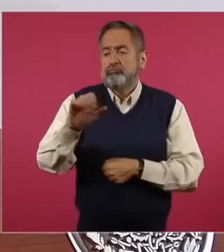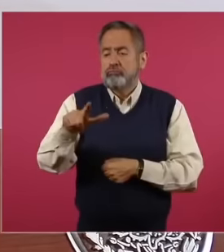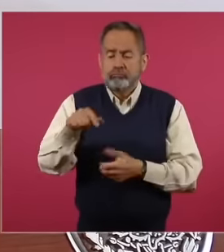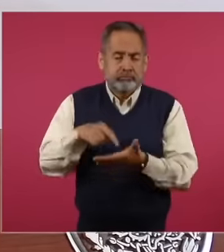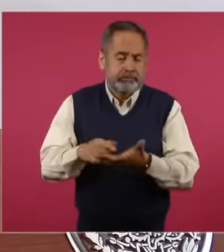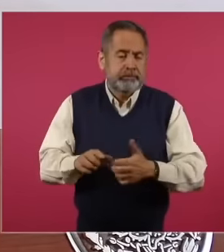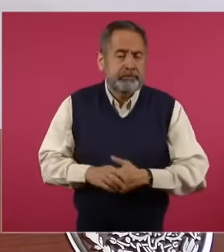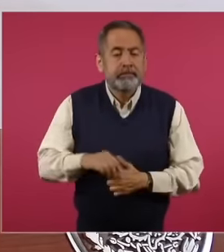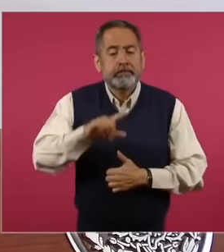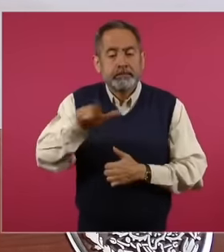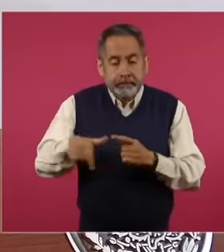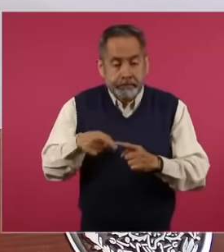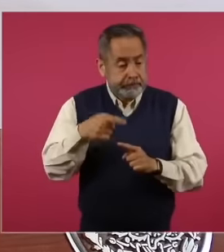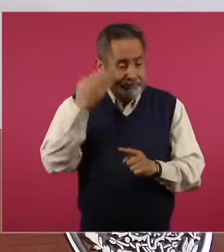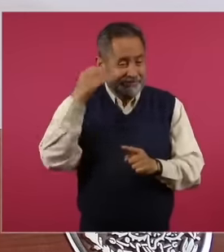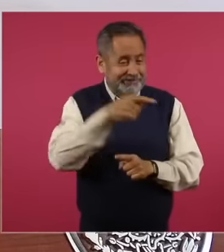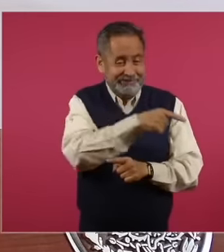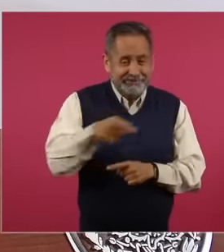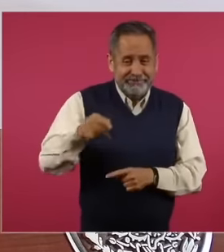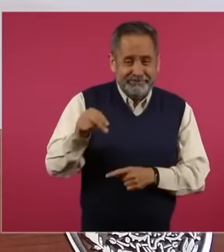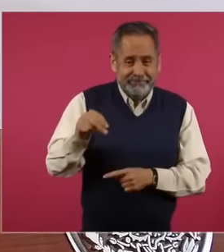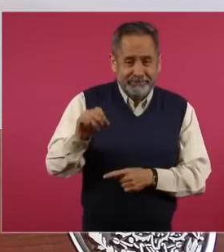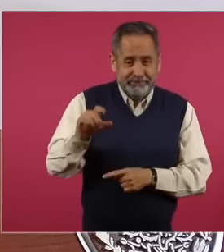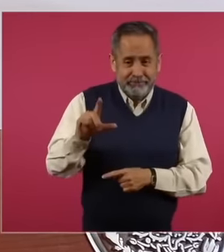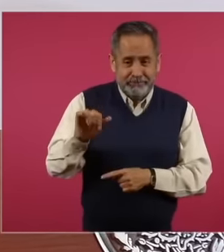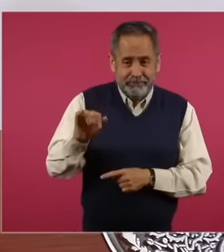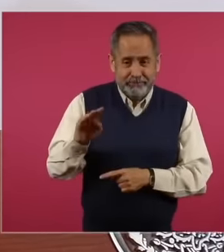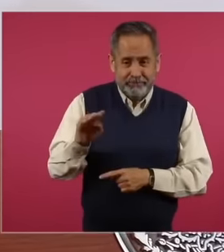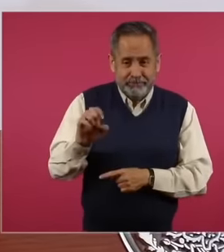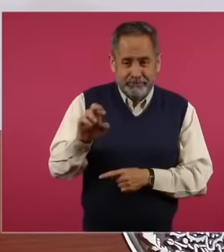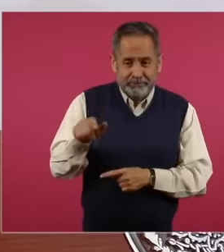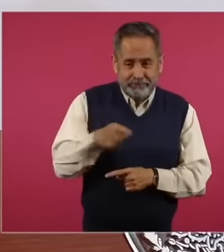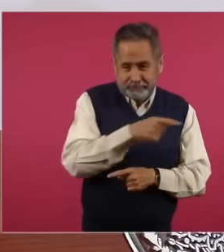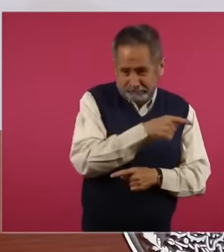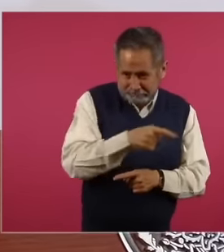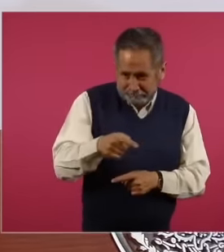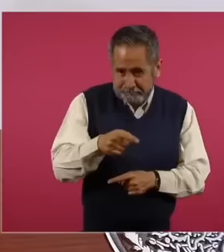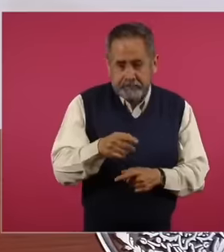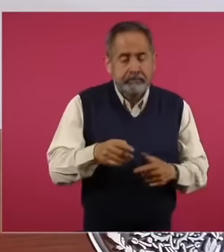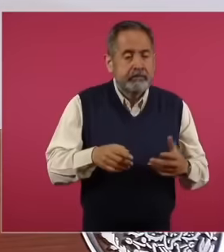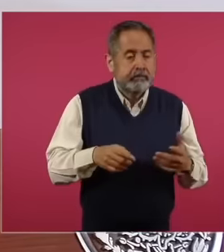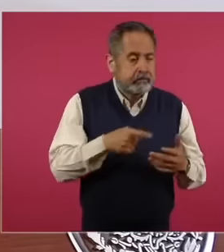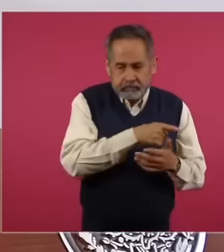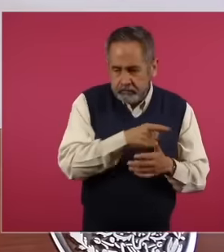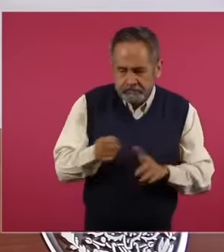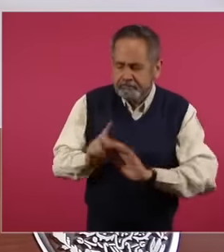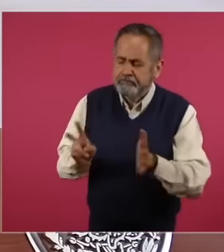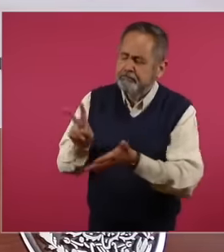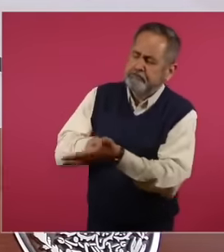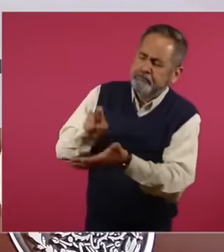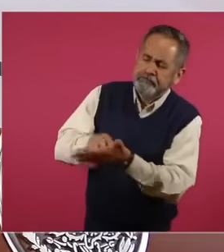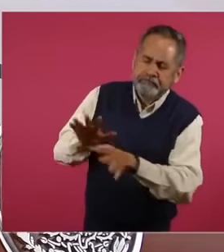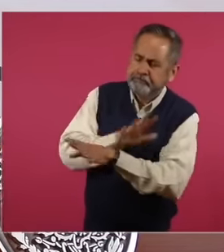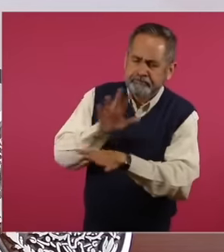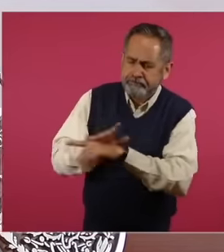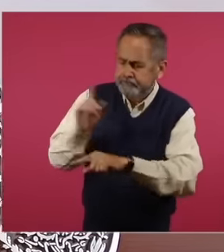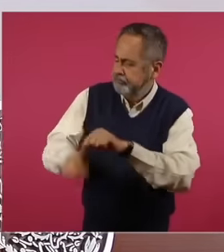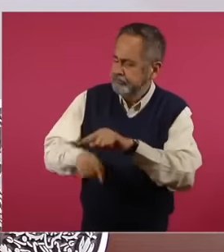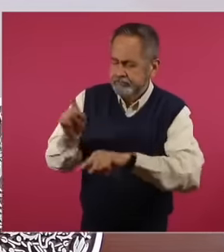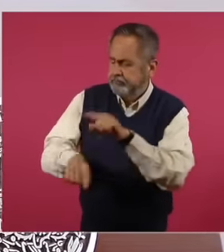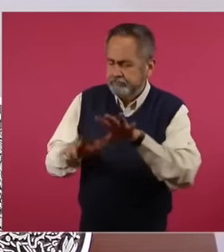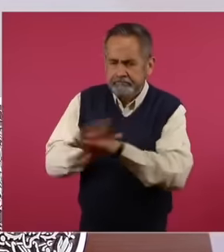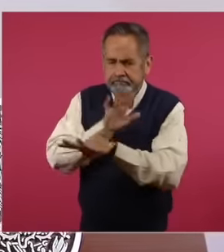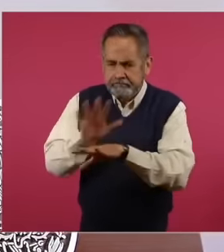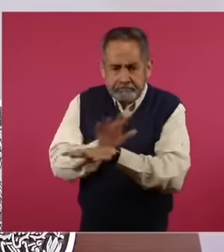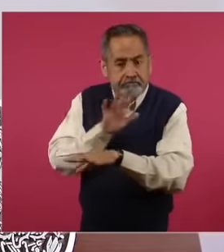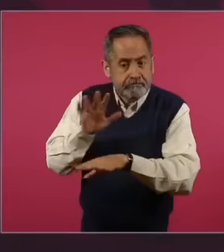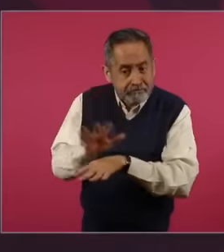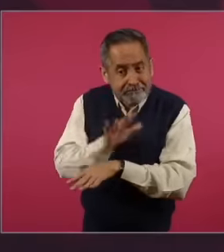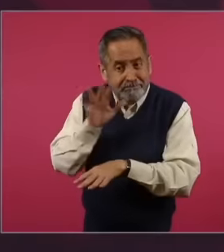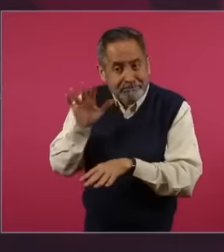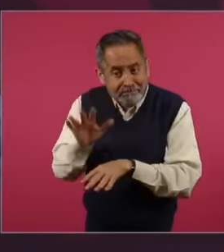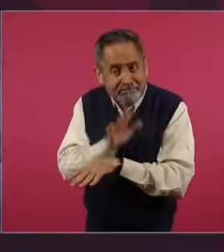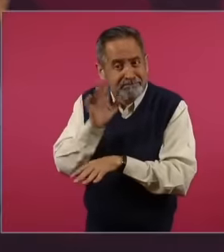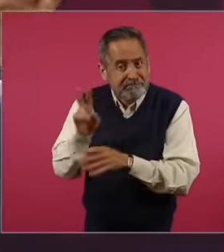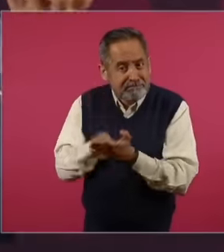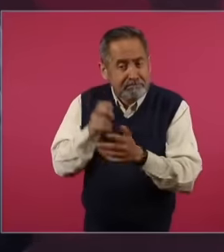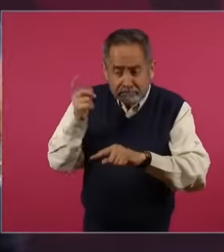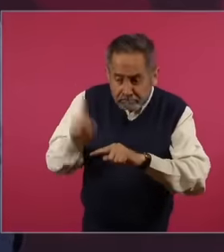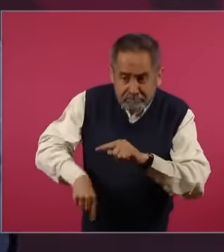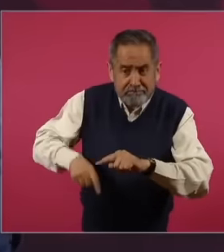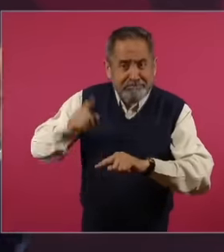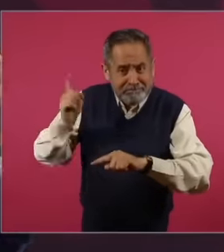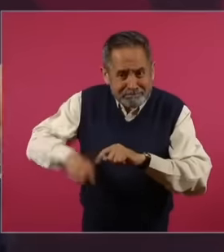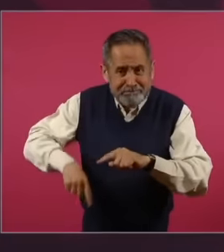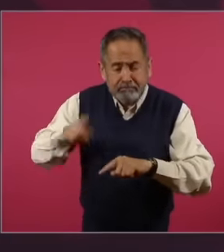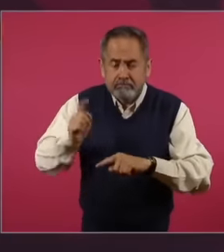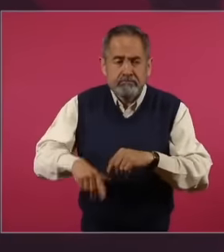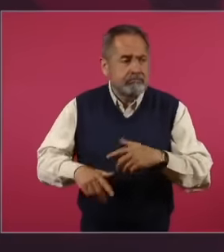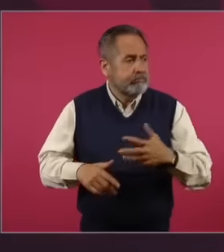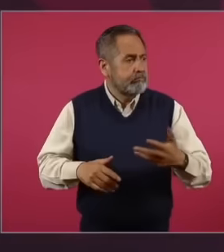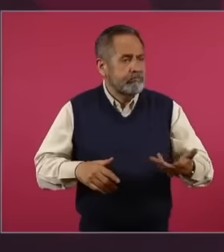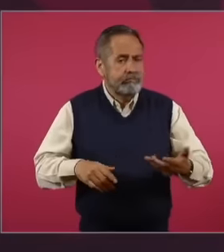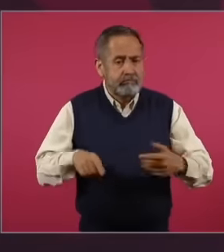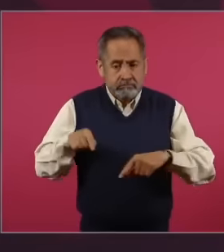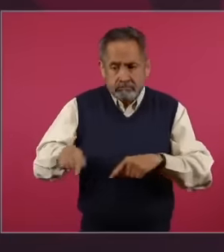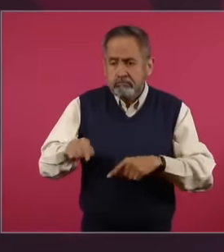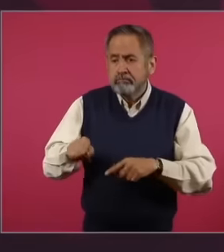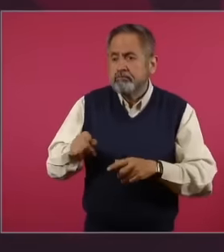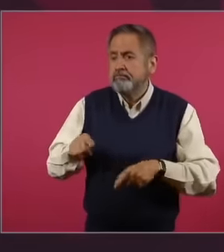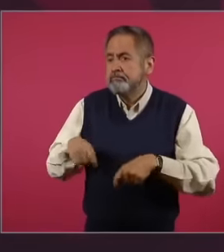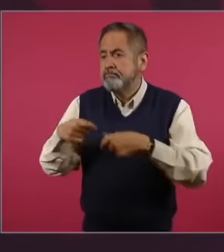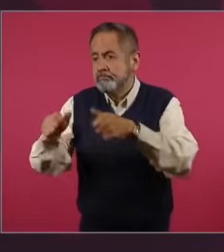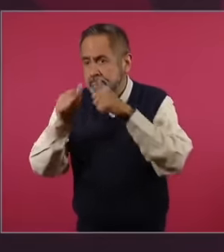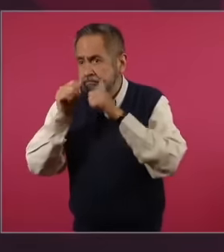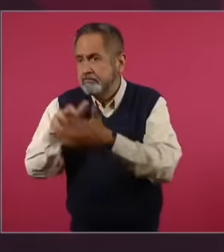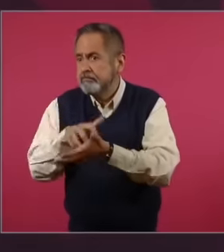neoliberal period they modify the reform and take away its popular and